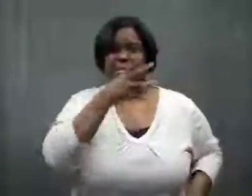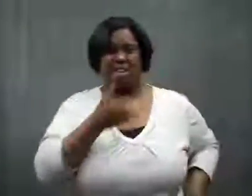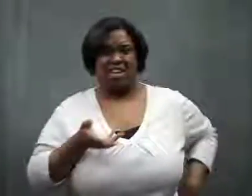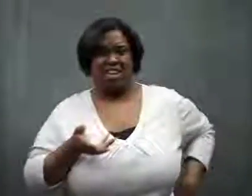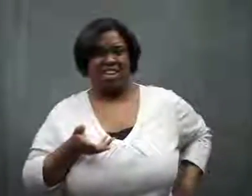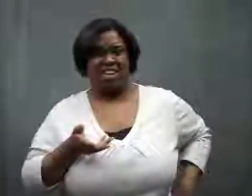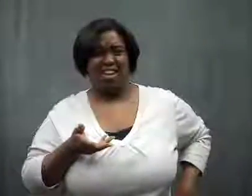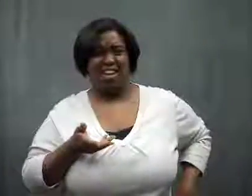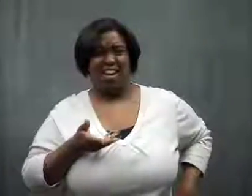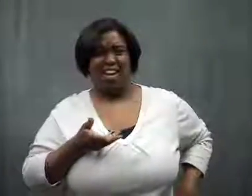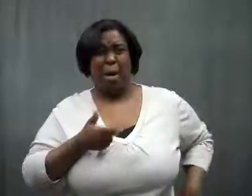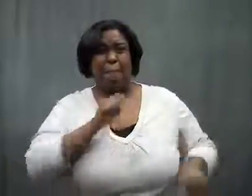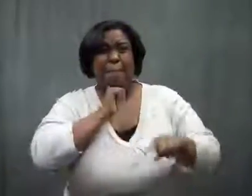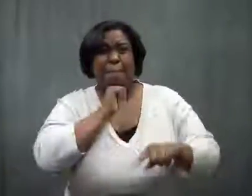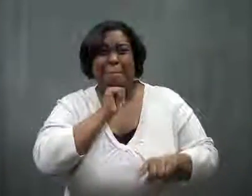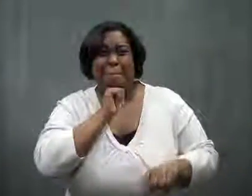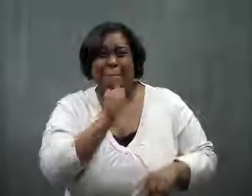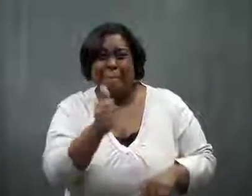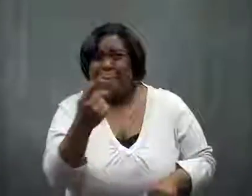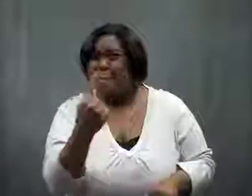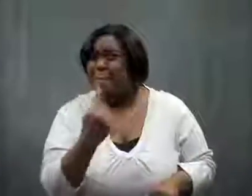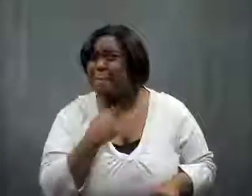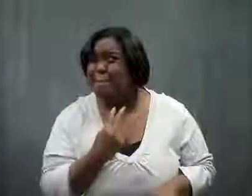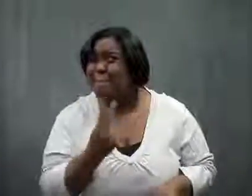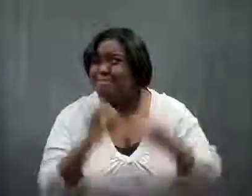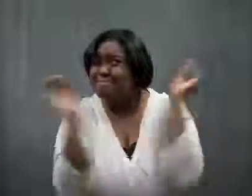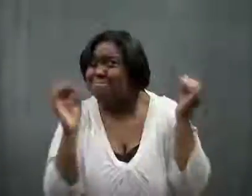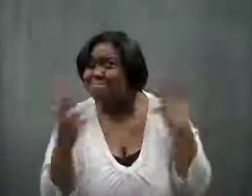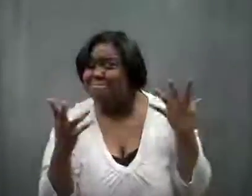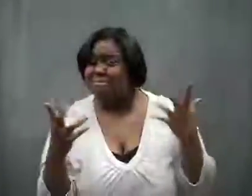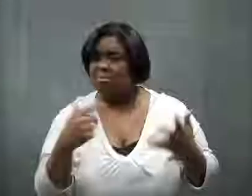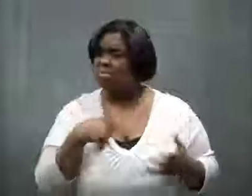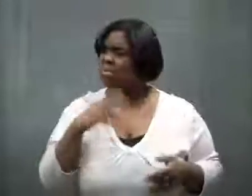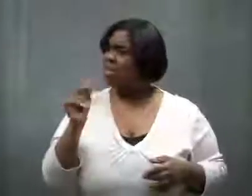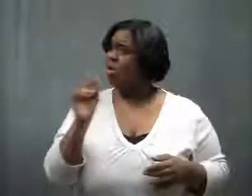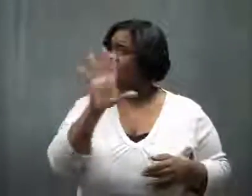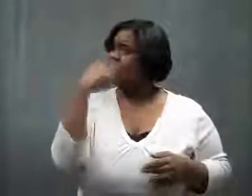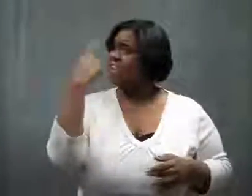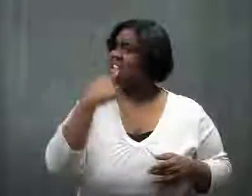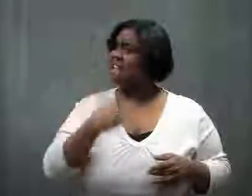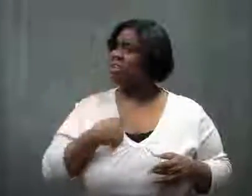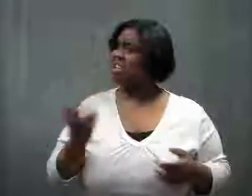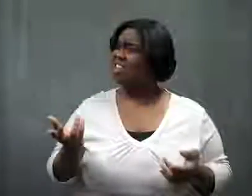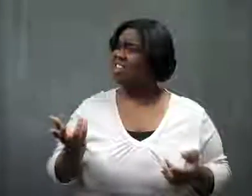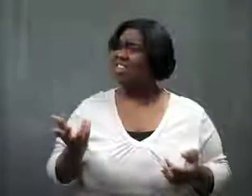She would say, "But he didn't say anything!" I would say, "No, but his face told me!"